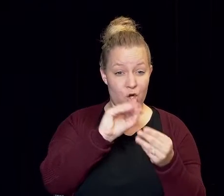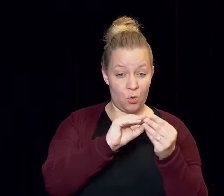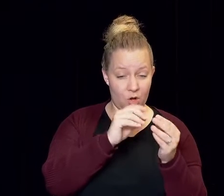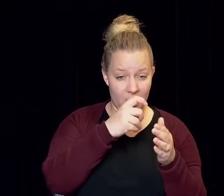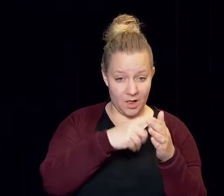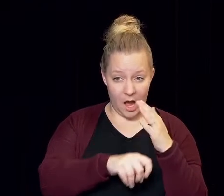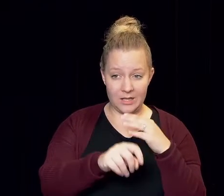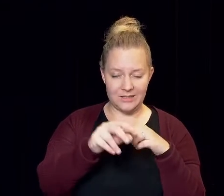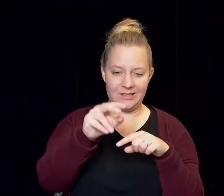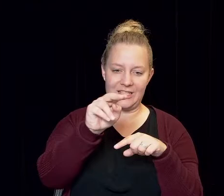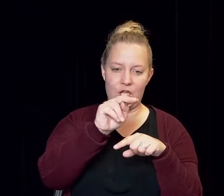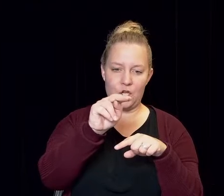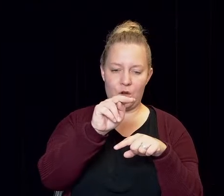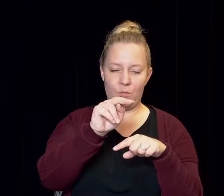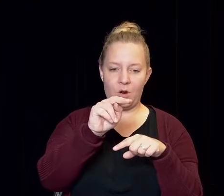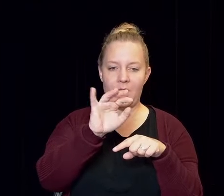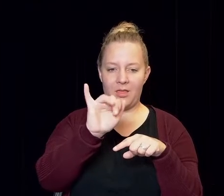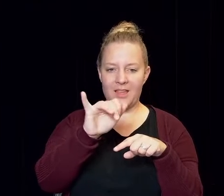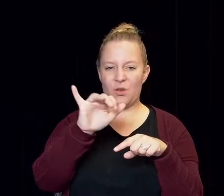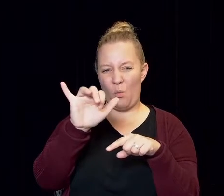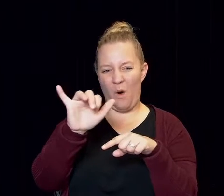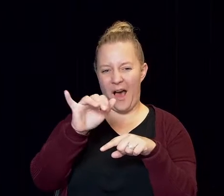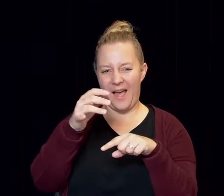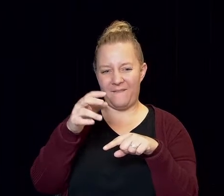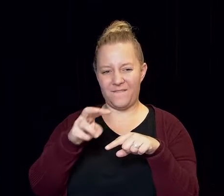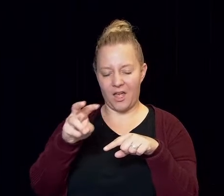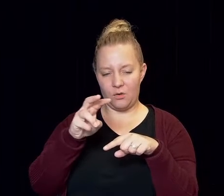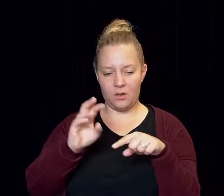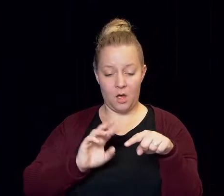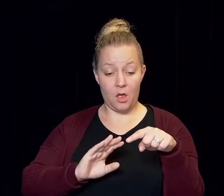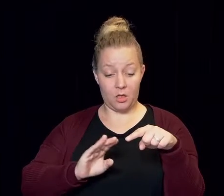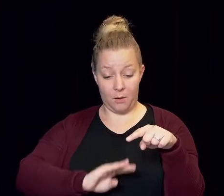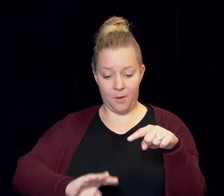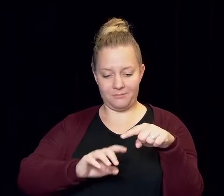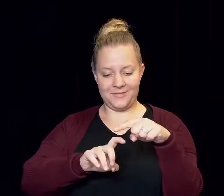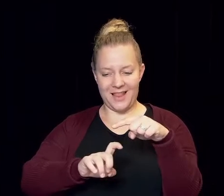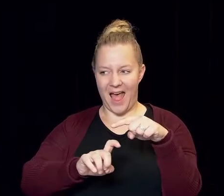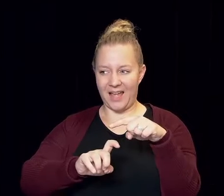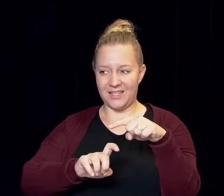therefore that's like the y value. And then, this down here is the x value. So, essentially what we're